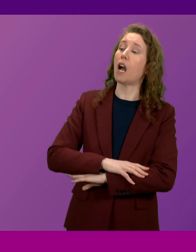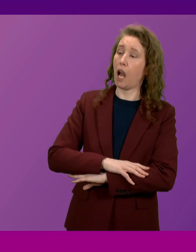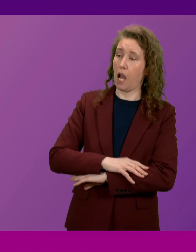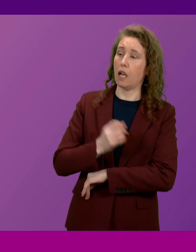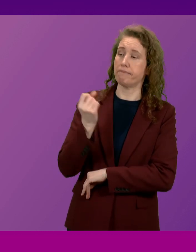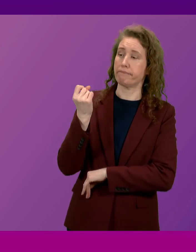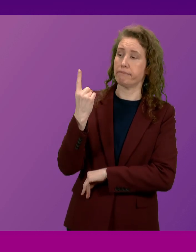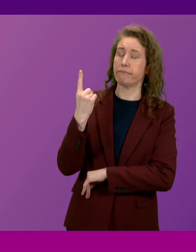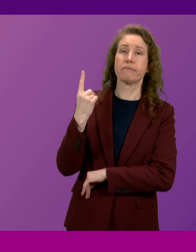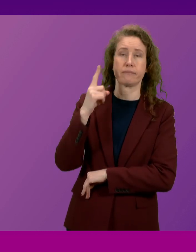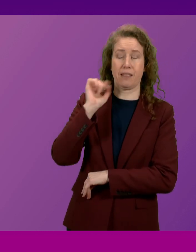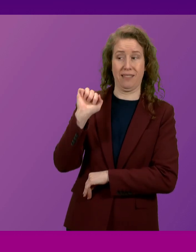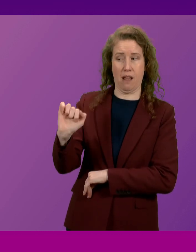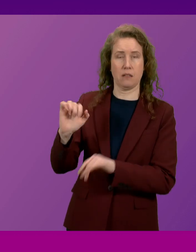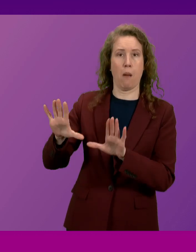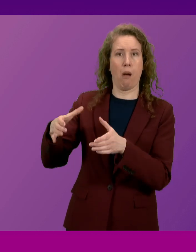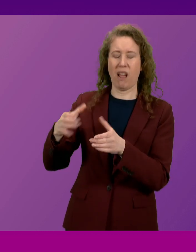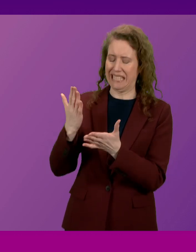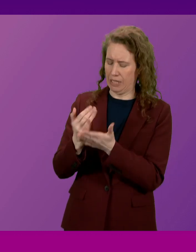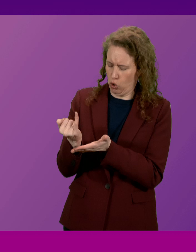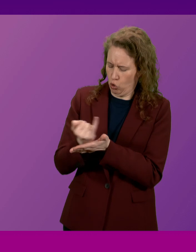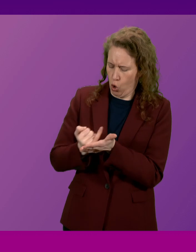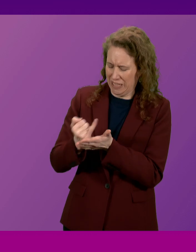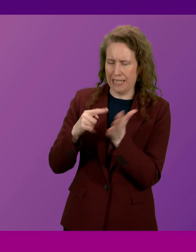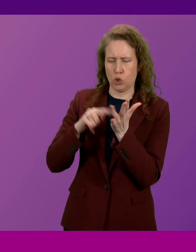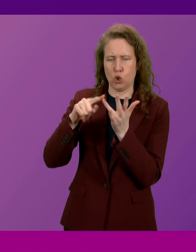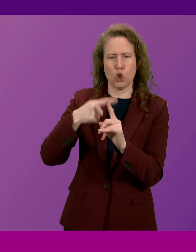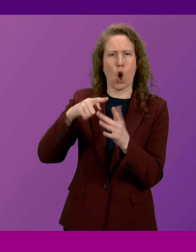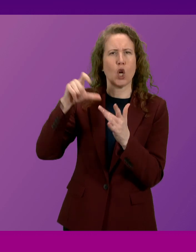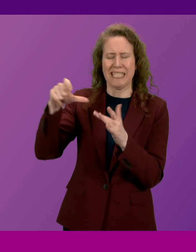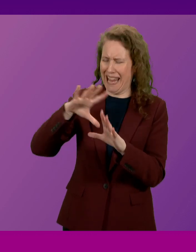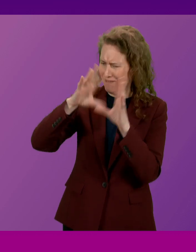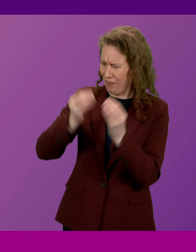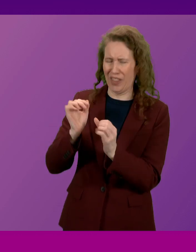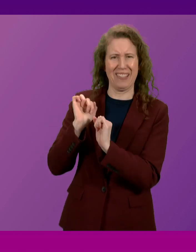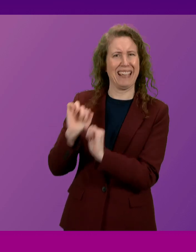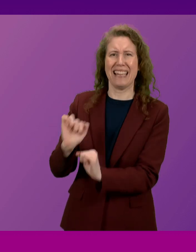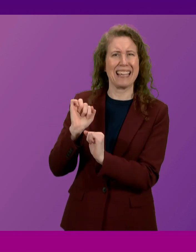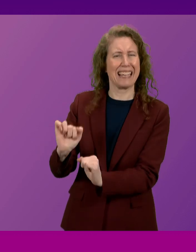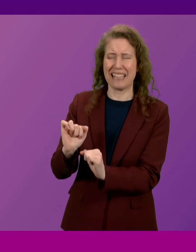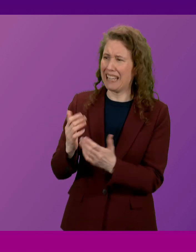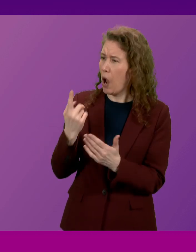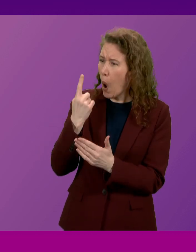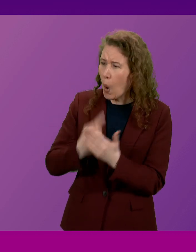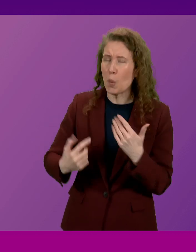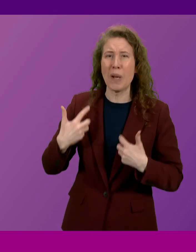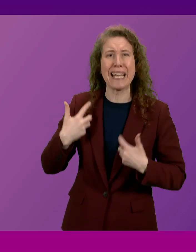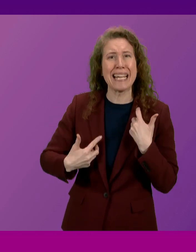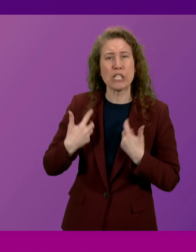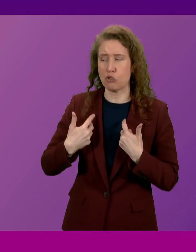see a party that is toxic in everything that it says, that is interested only in running down